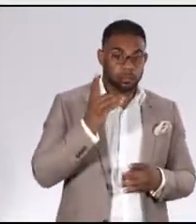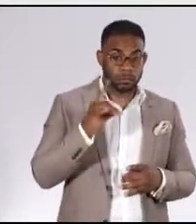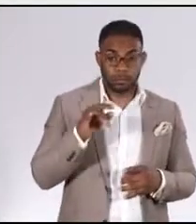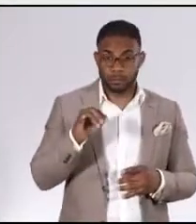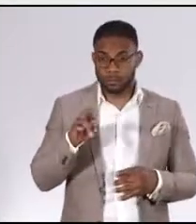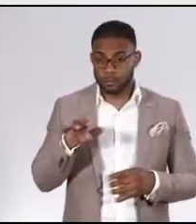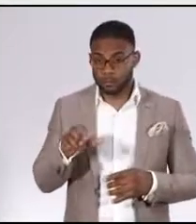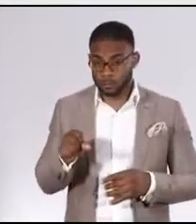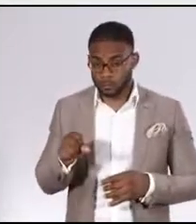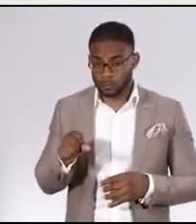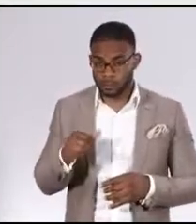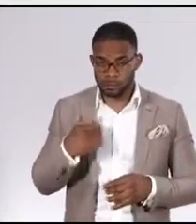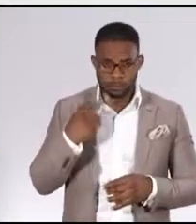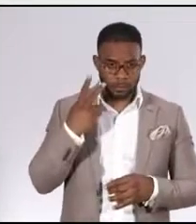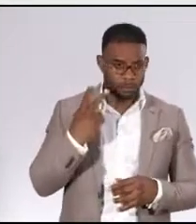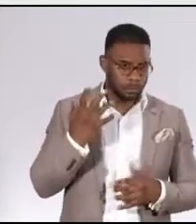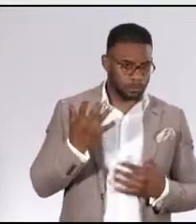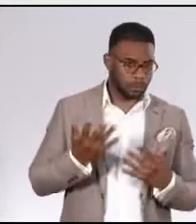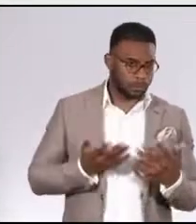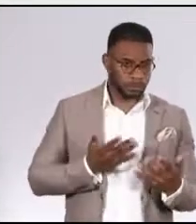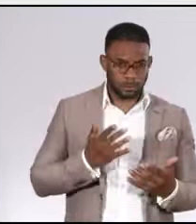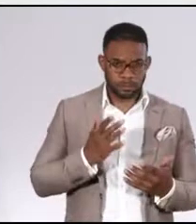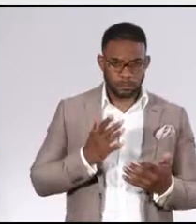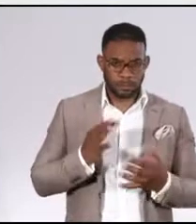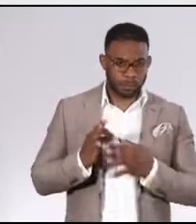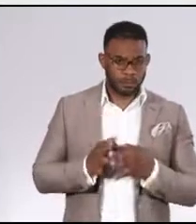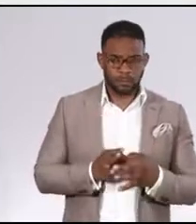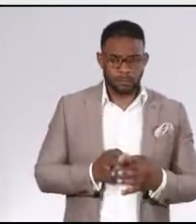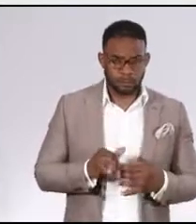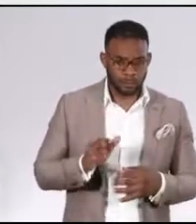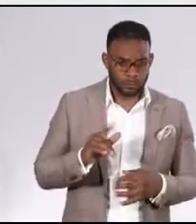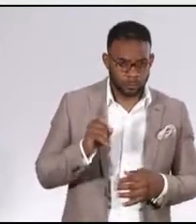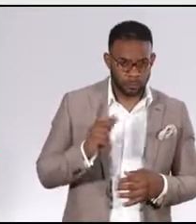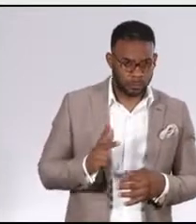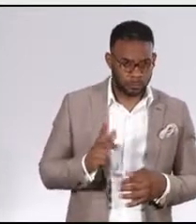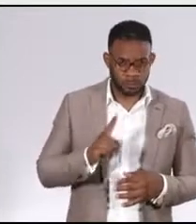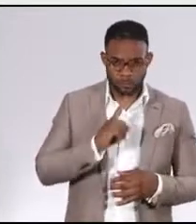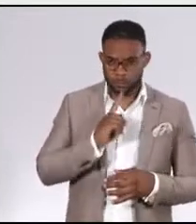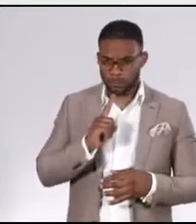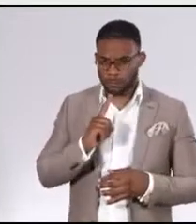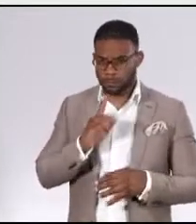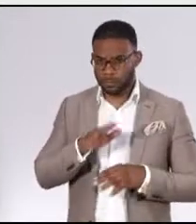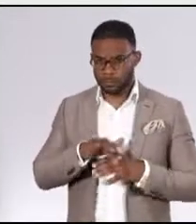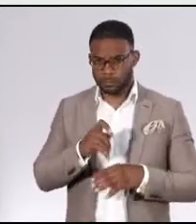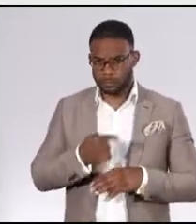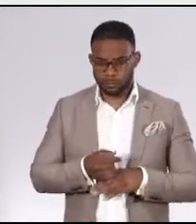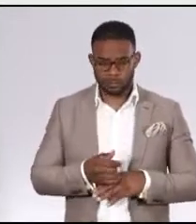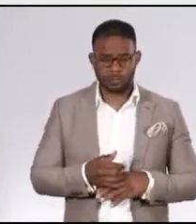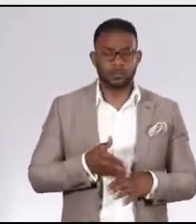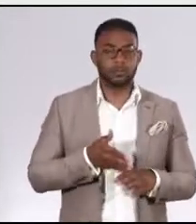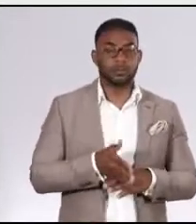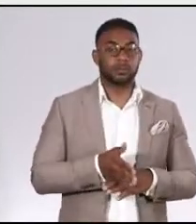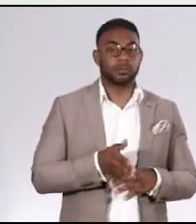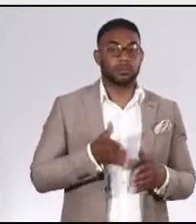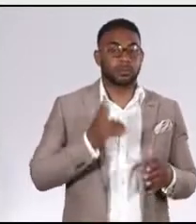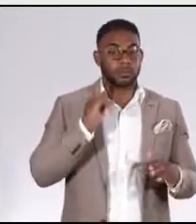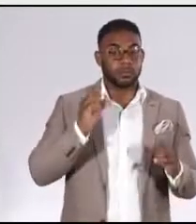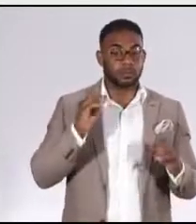uh we see kind of tied in about third being sudden onset after a loud, noise, exposure